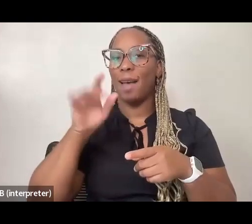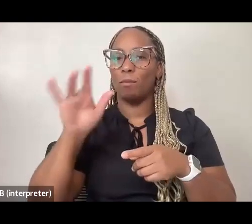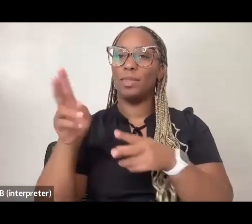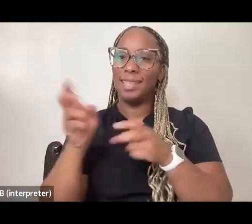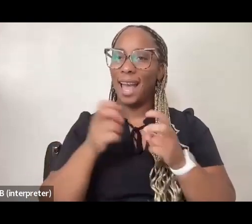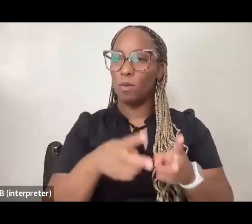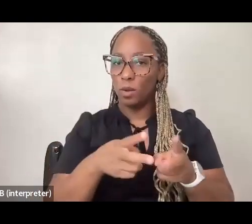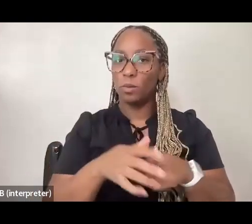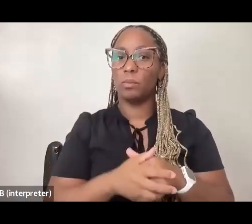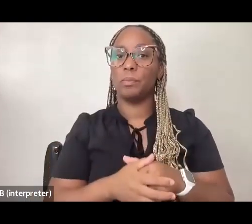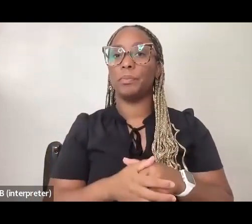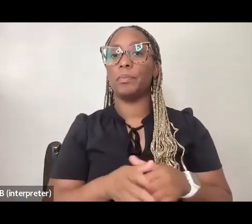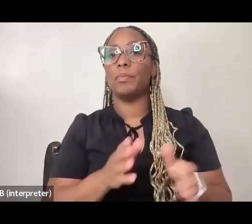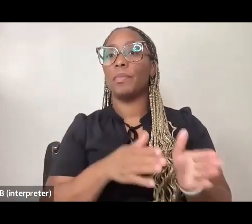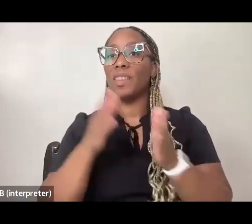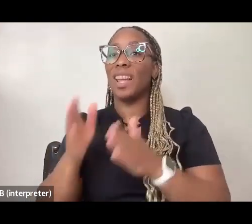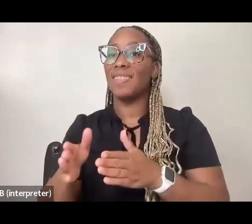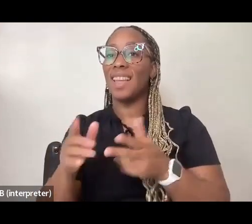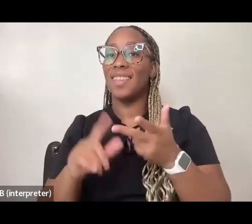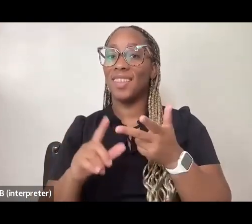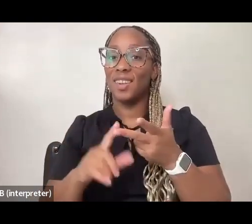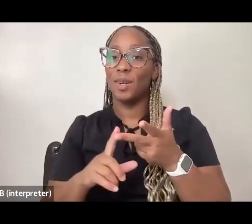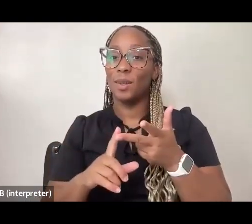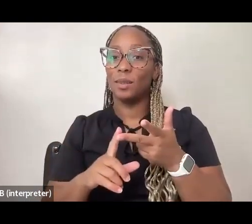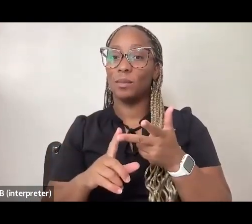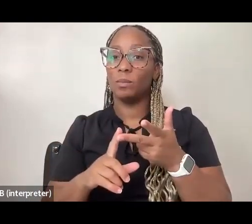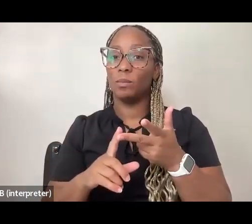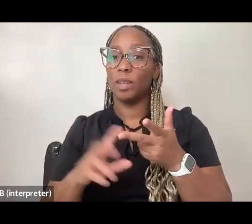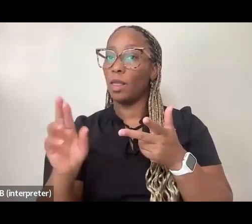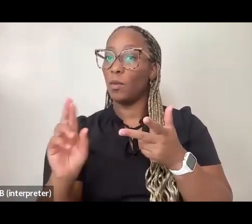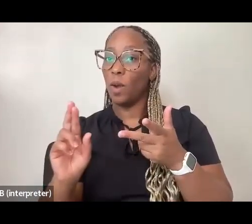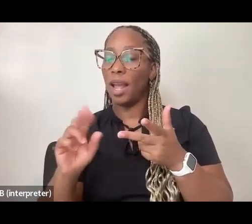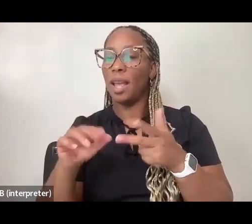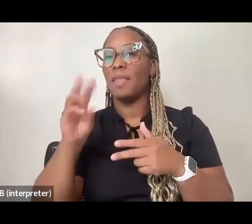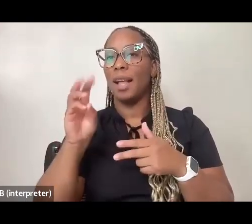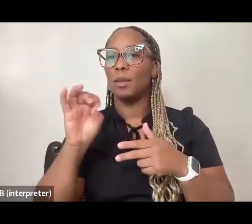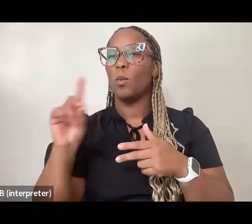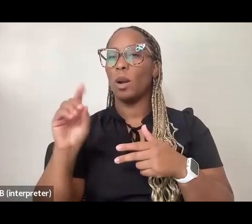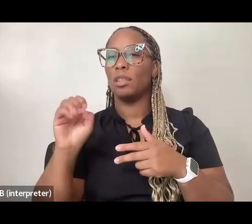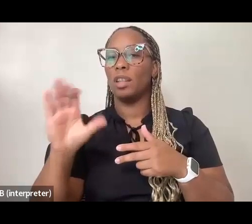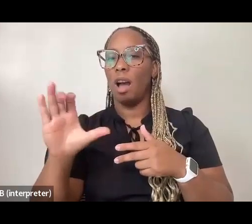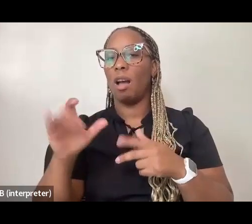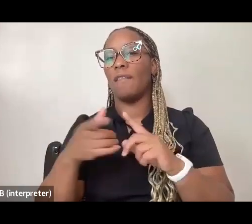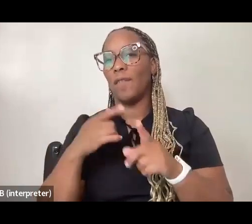transcript. And then finally over here, this is a word doc transcript generated by Microsoft Teams